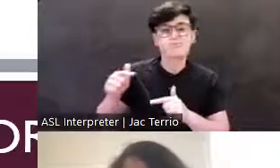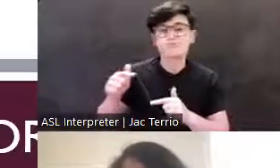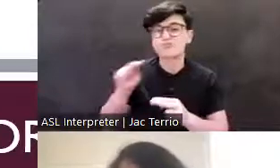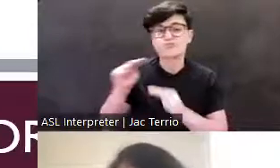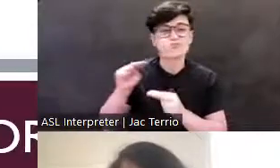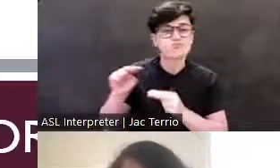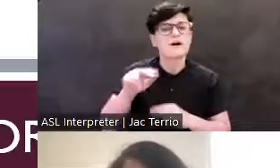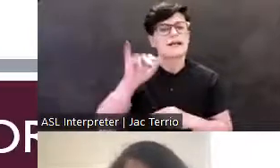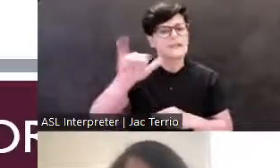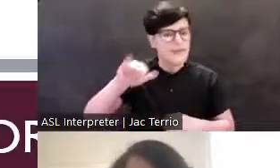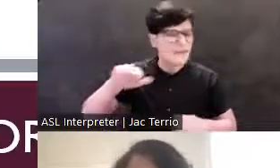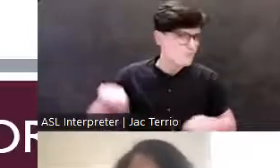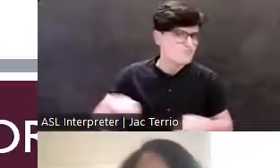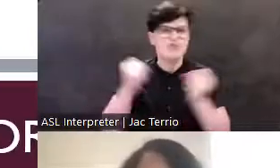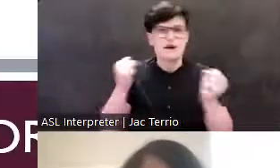That is really important to remember.